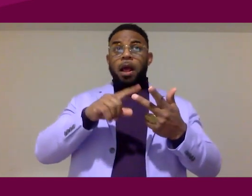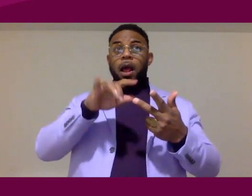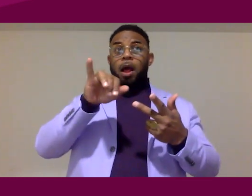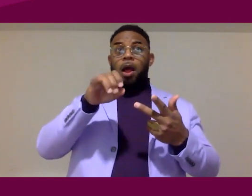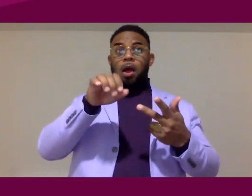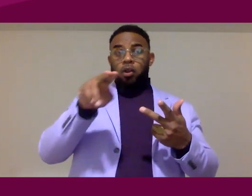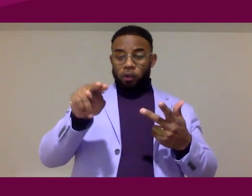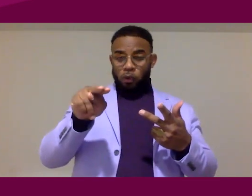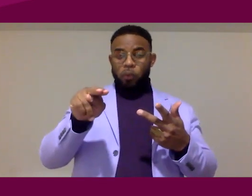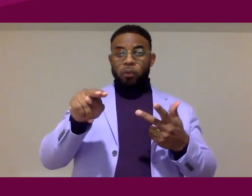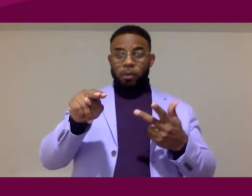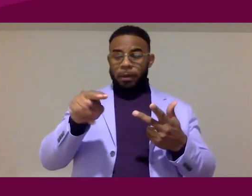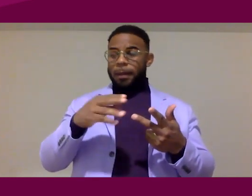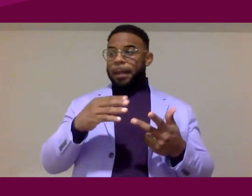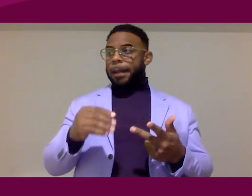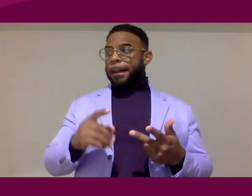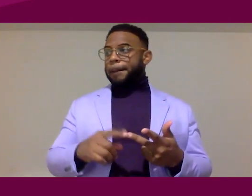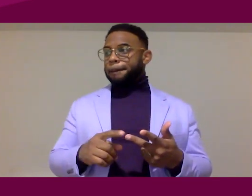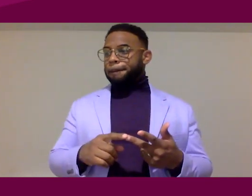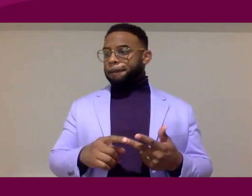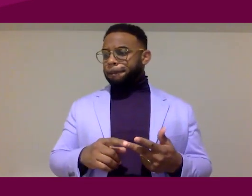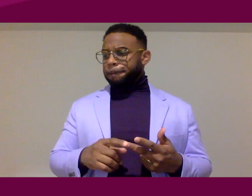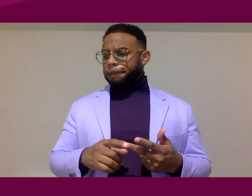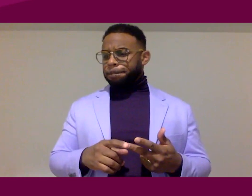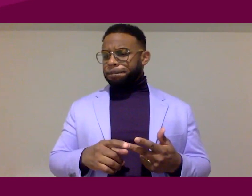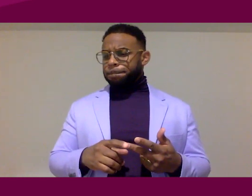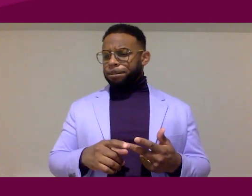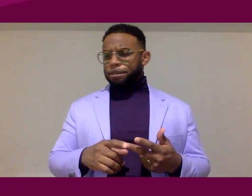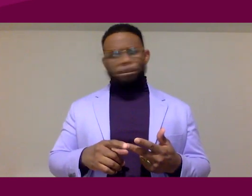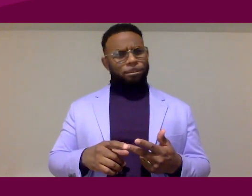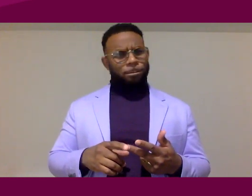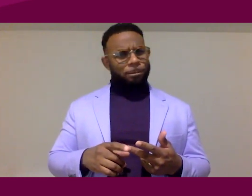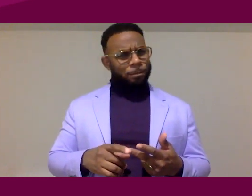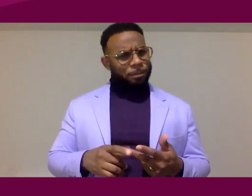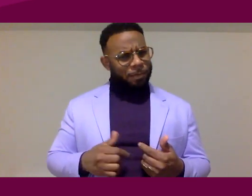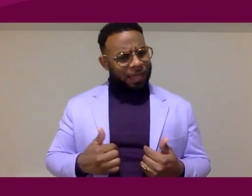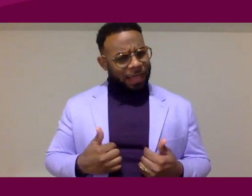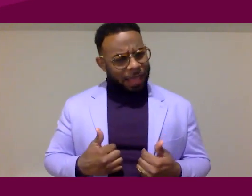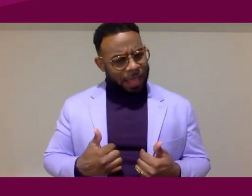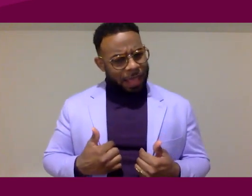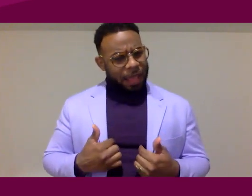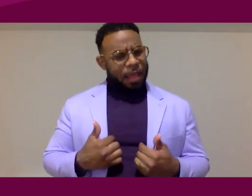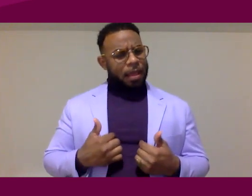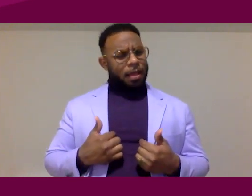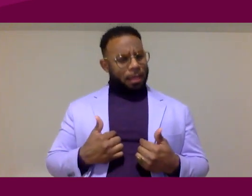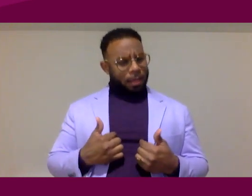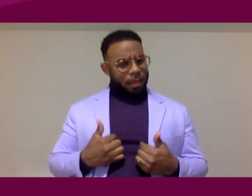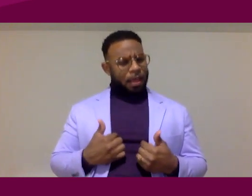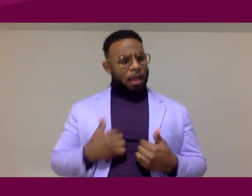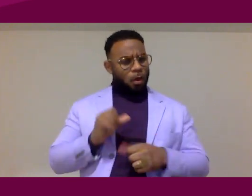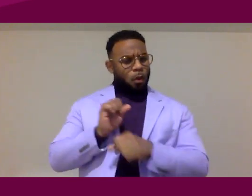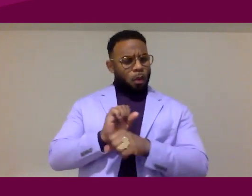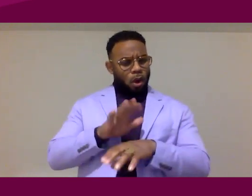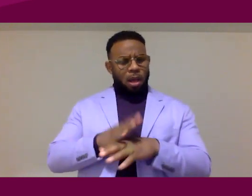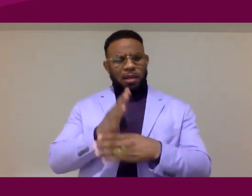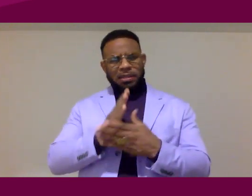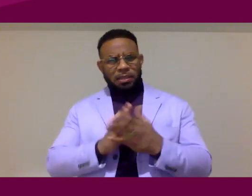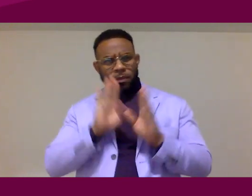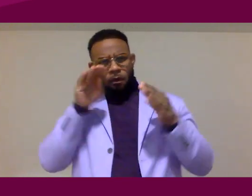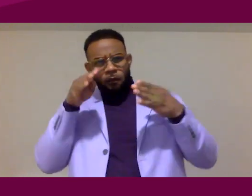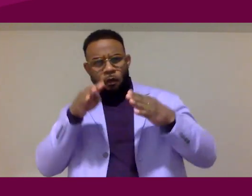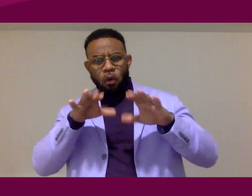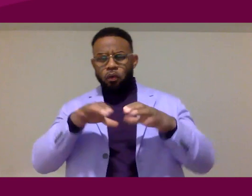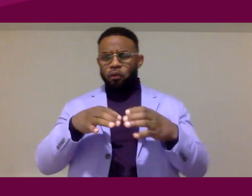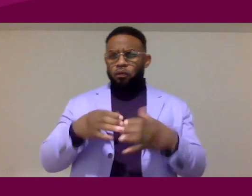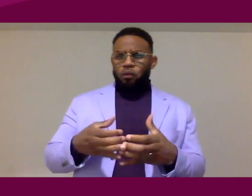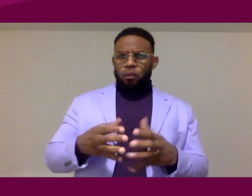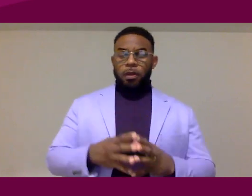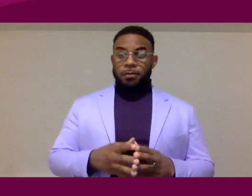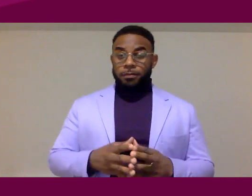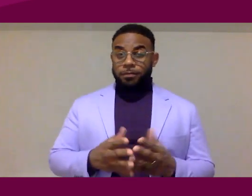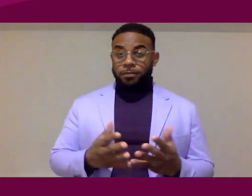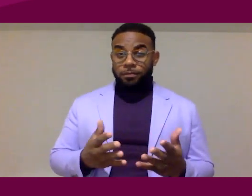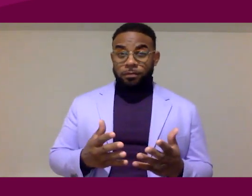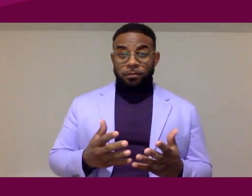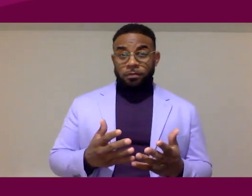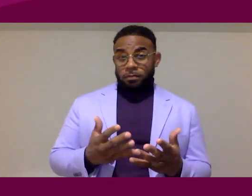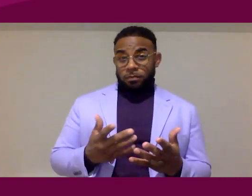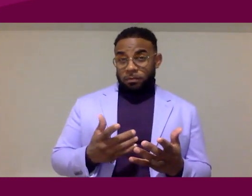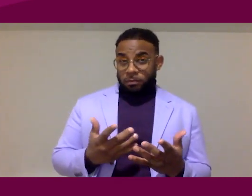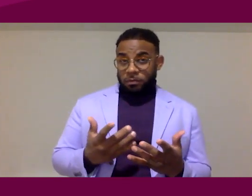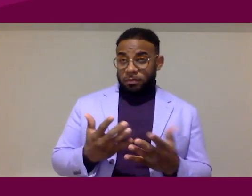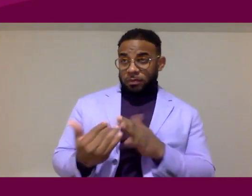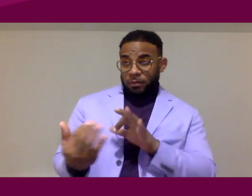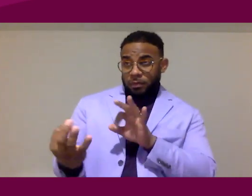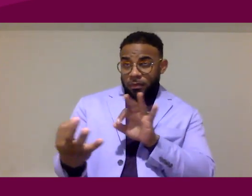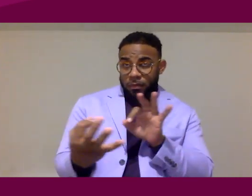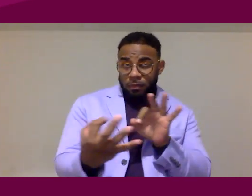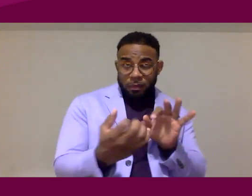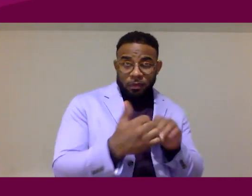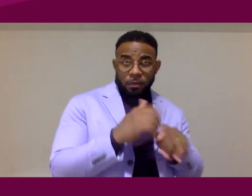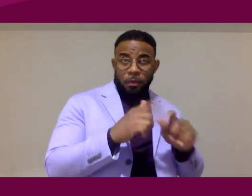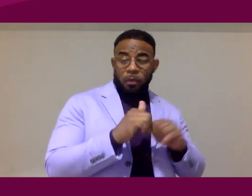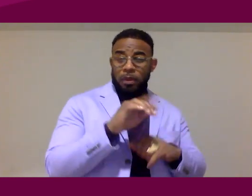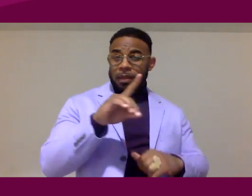And I was working on some focus groups to get input from people with disabilities I